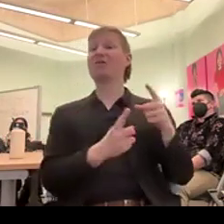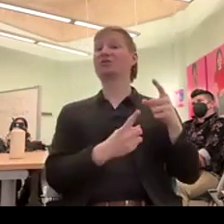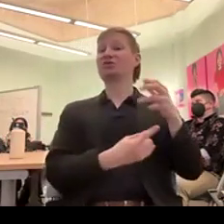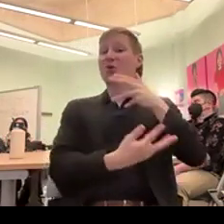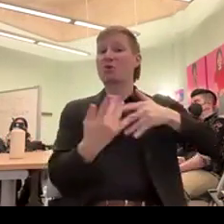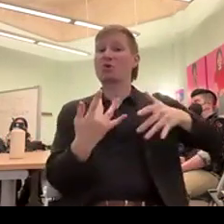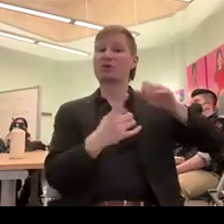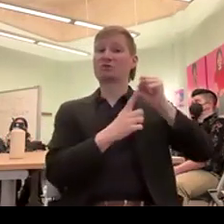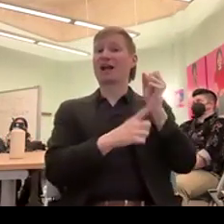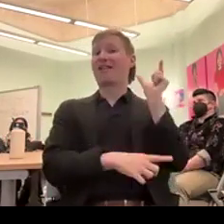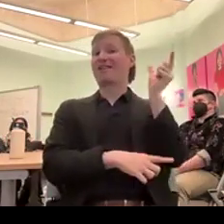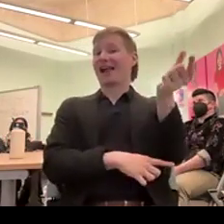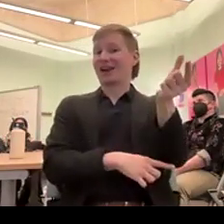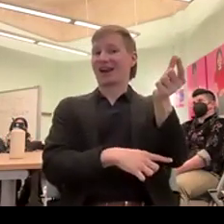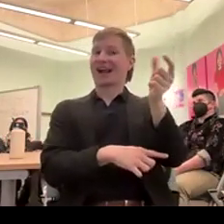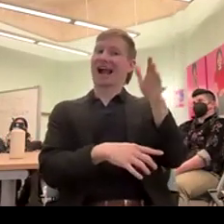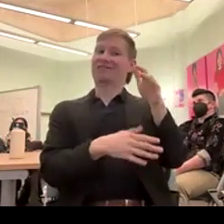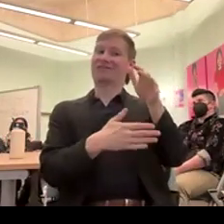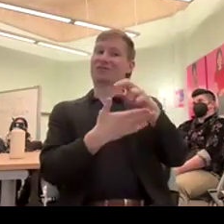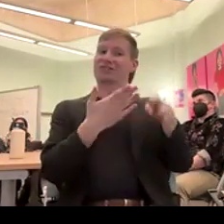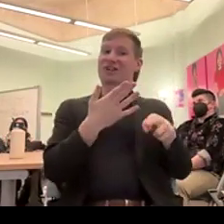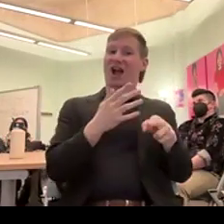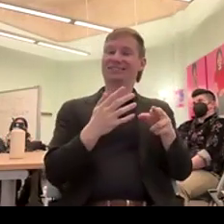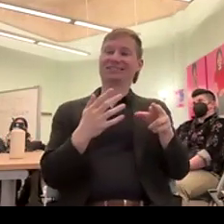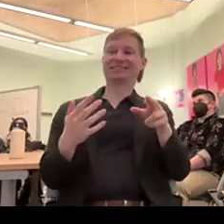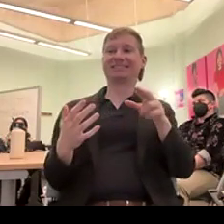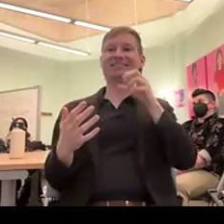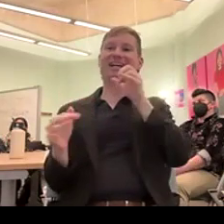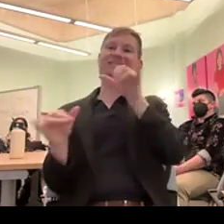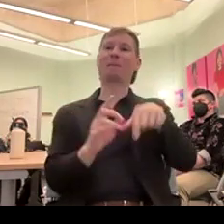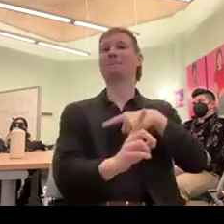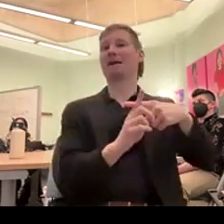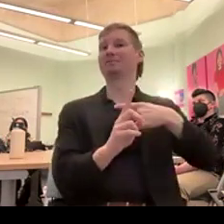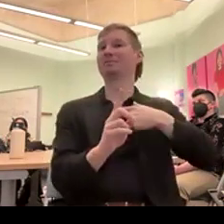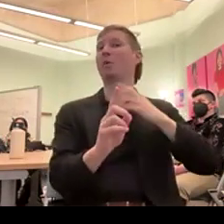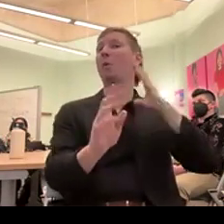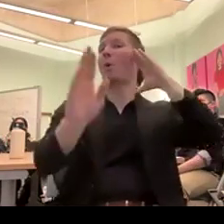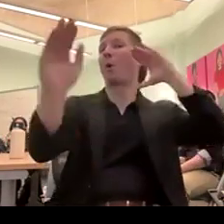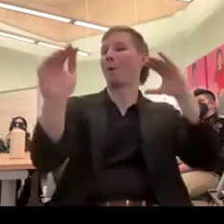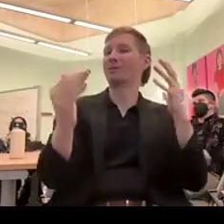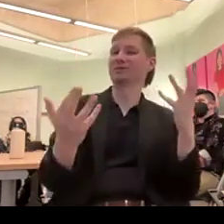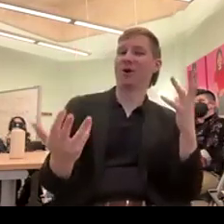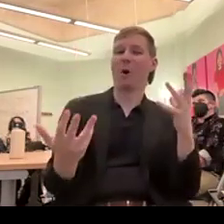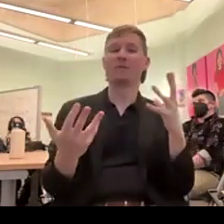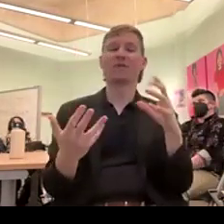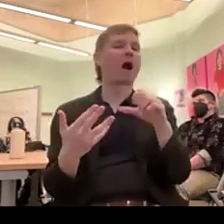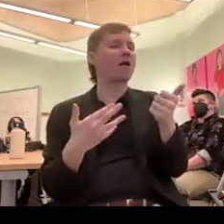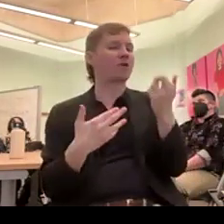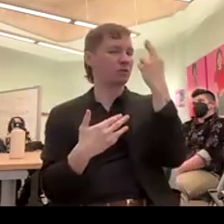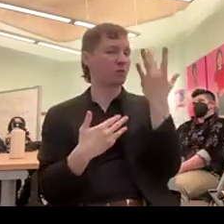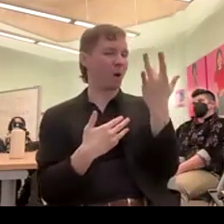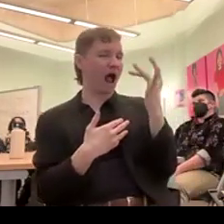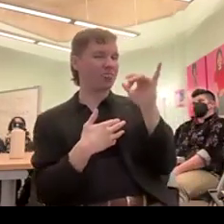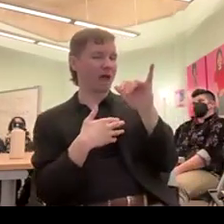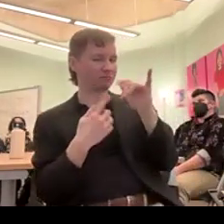needed, but the social dynamics as a result didn't pan out as well as I'd hoped. Again,